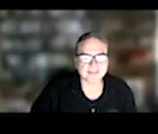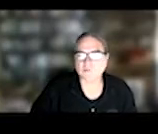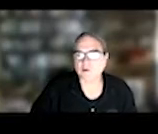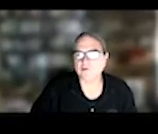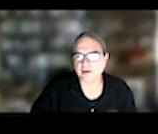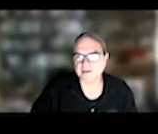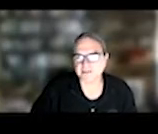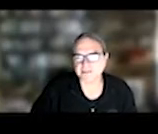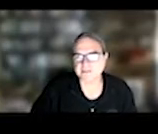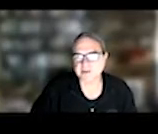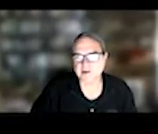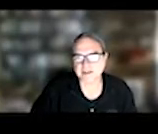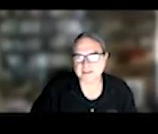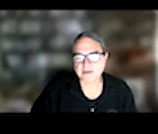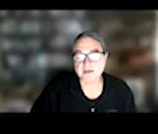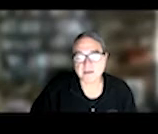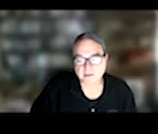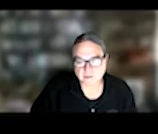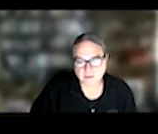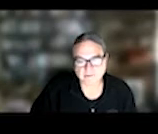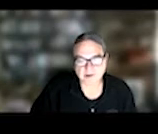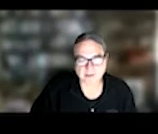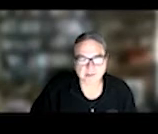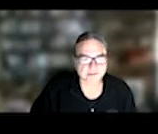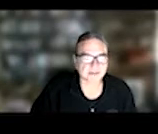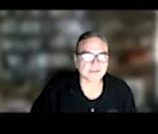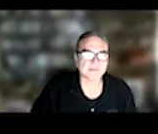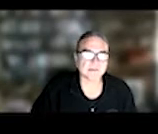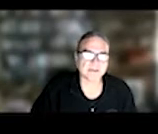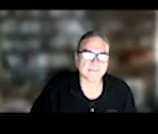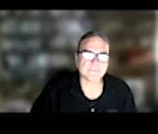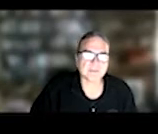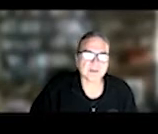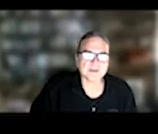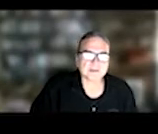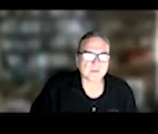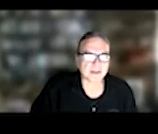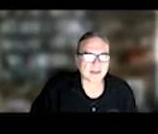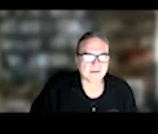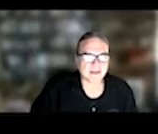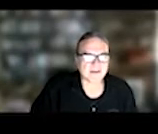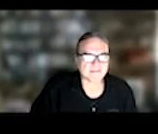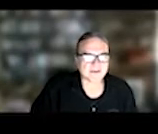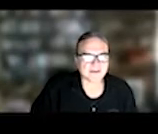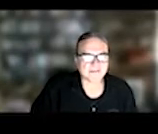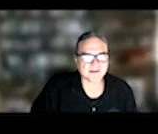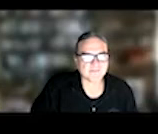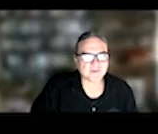for chronic disease disparities including chronic issues like disability. So we have unfortunately